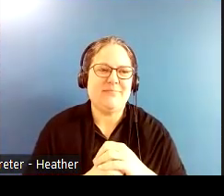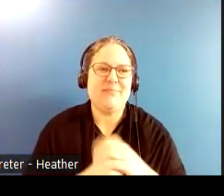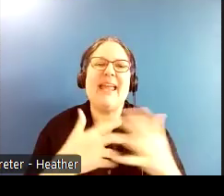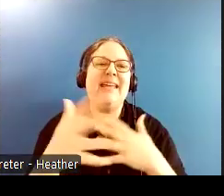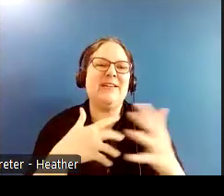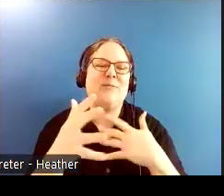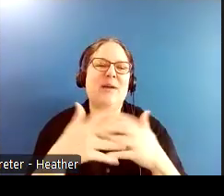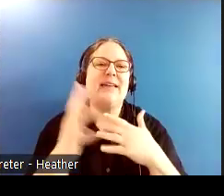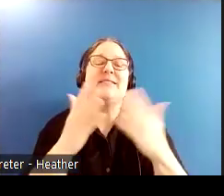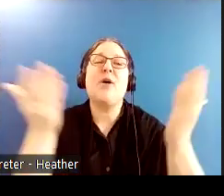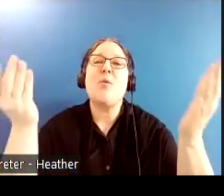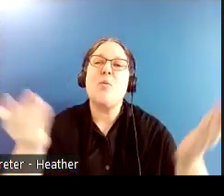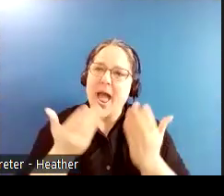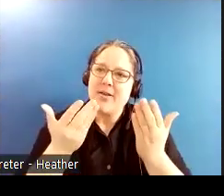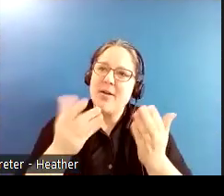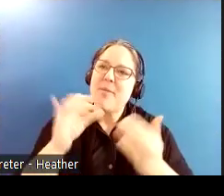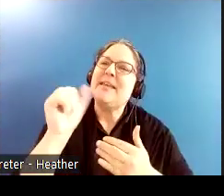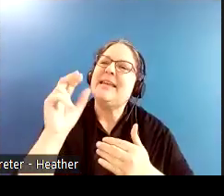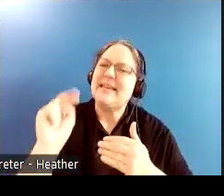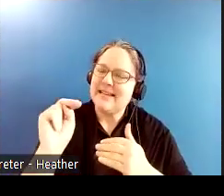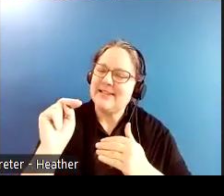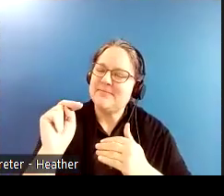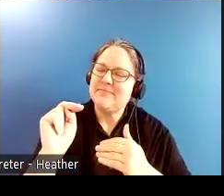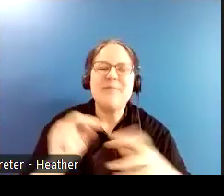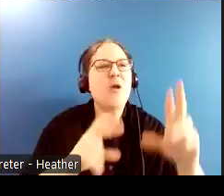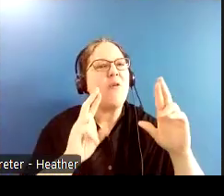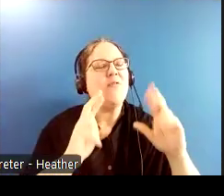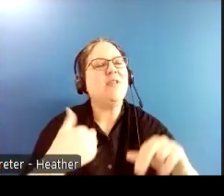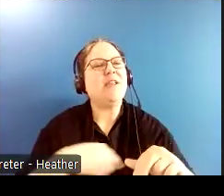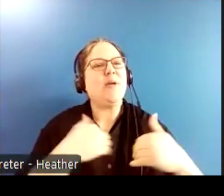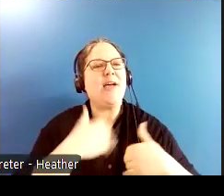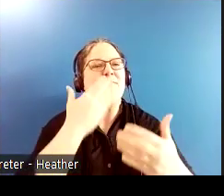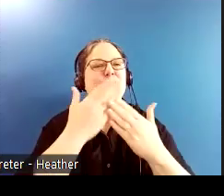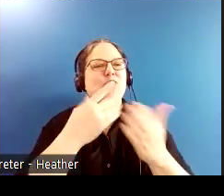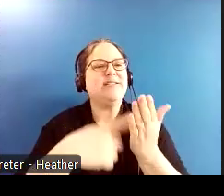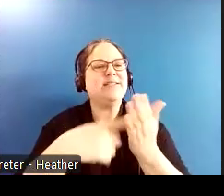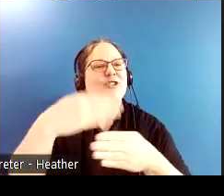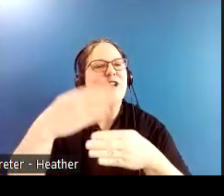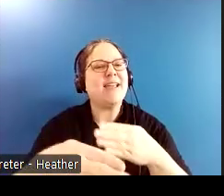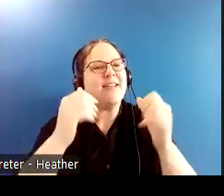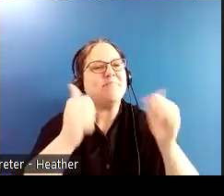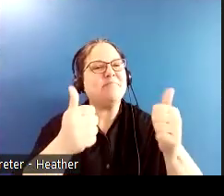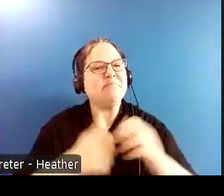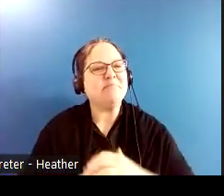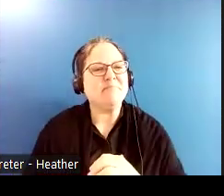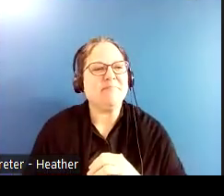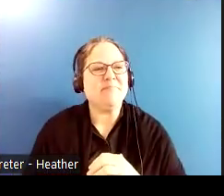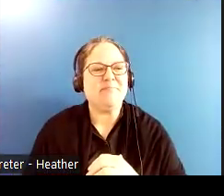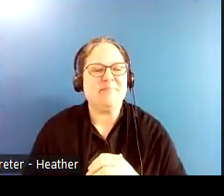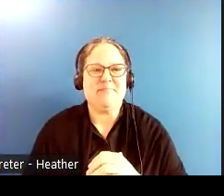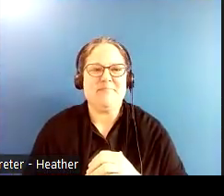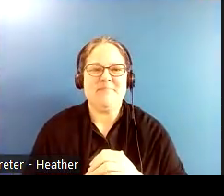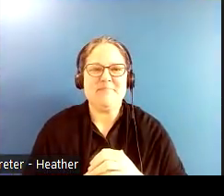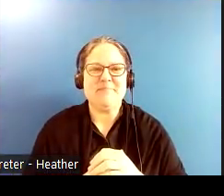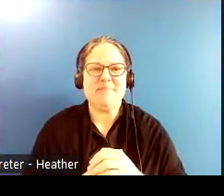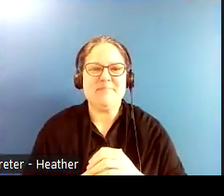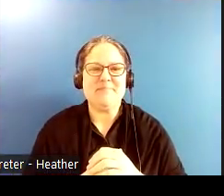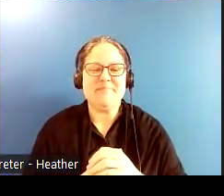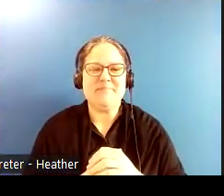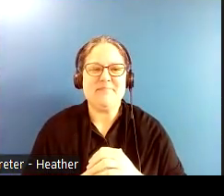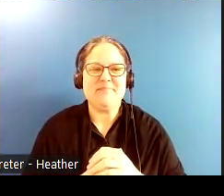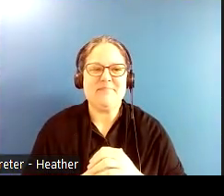let's welcome uh Ian and uh hopefully we'll have a good discussion at the end. All right.